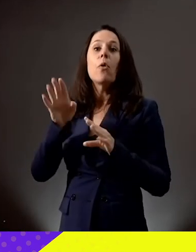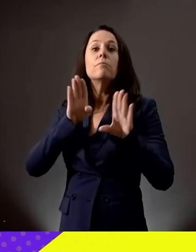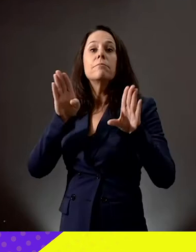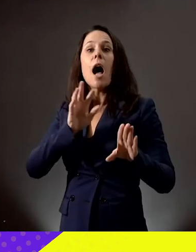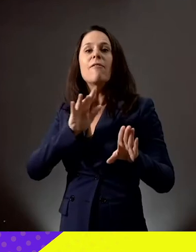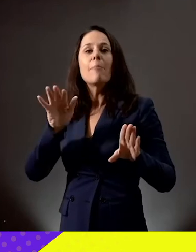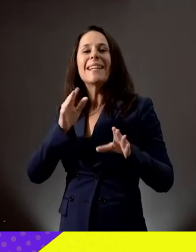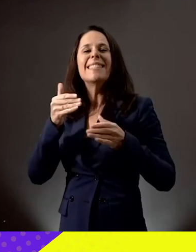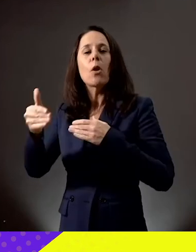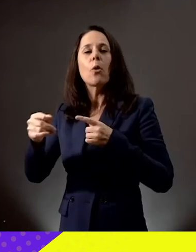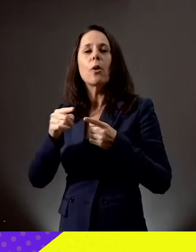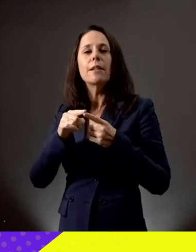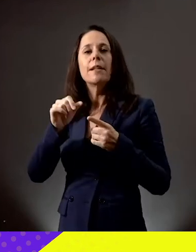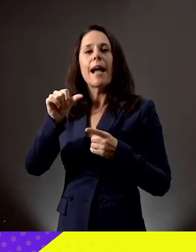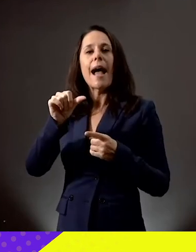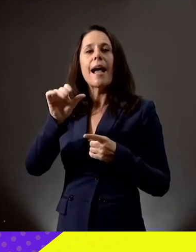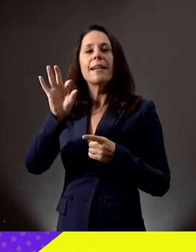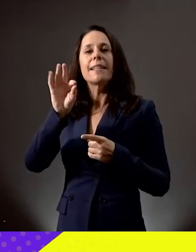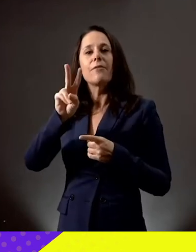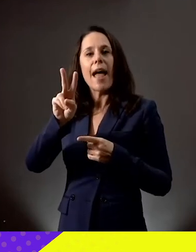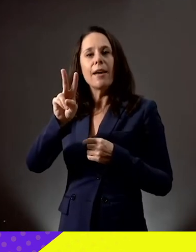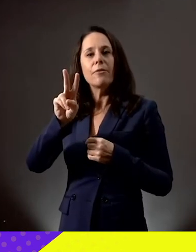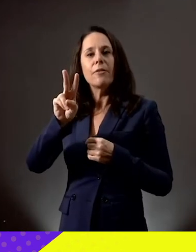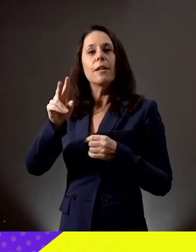AT5 with the We Are Amsterdam project...